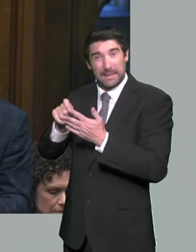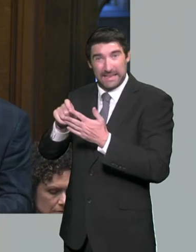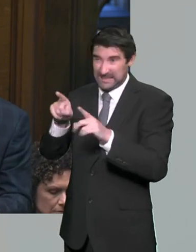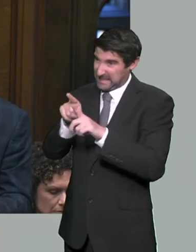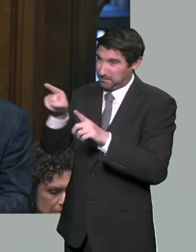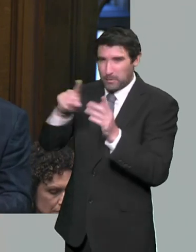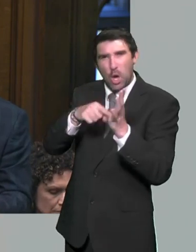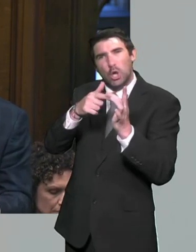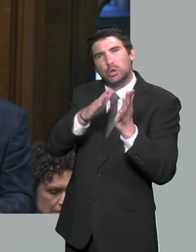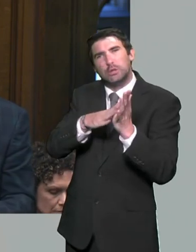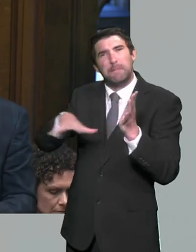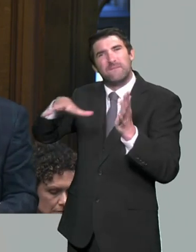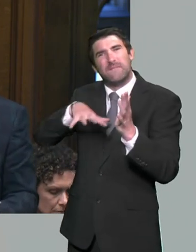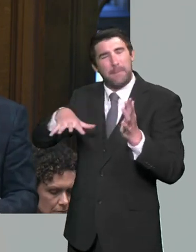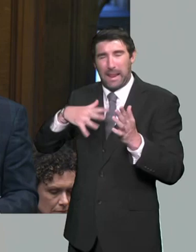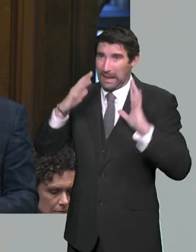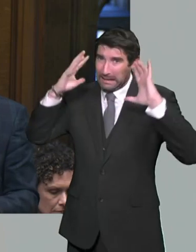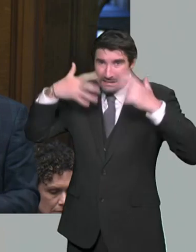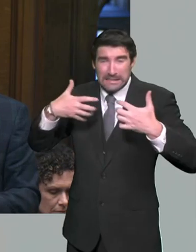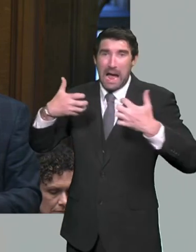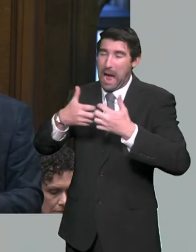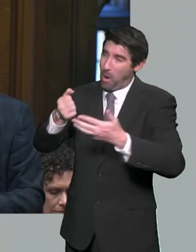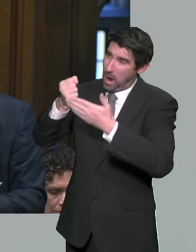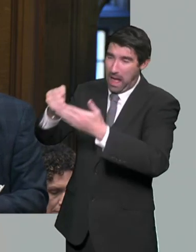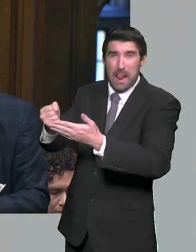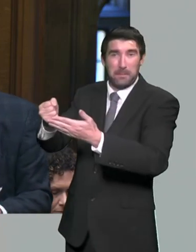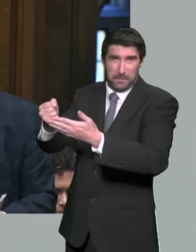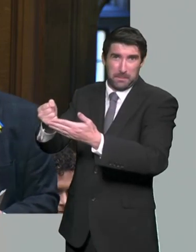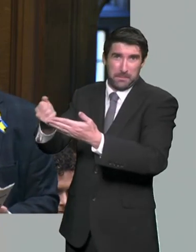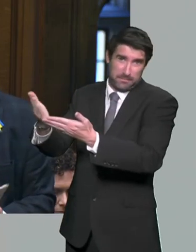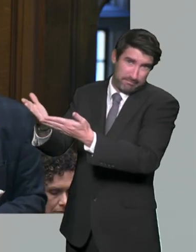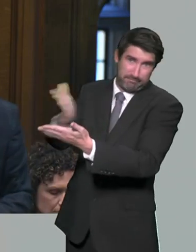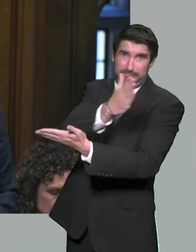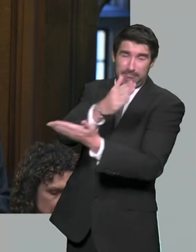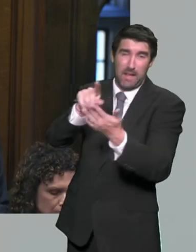family to discuss the case, so that we can work in concert to resolve some of the issues?